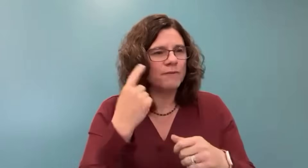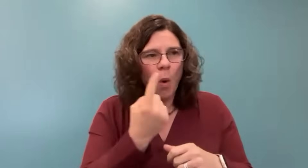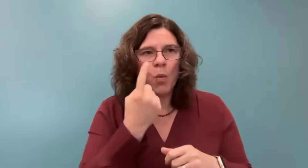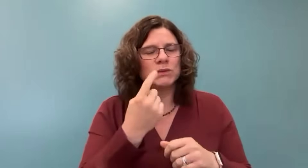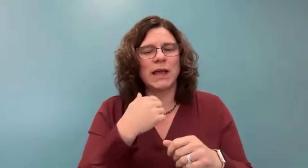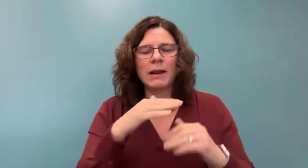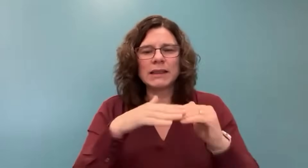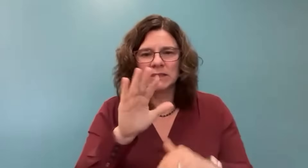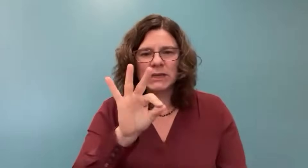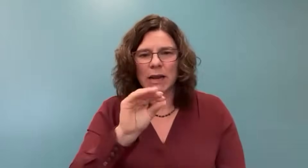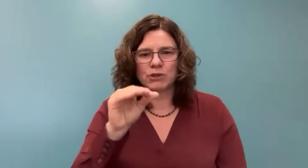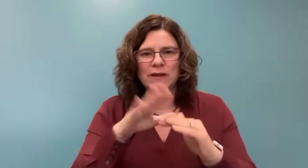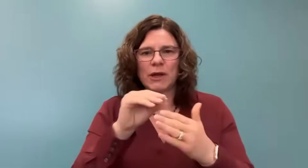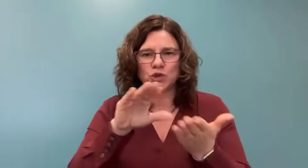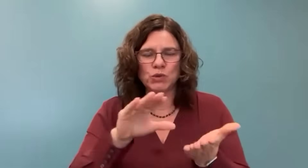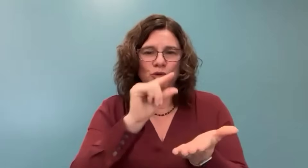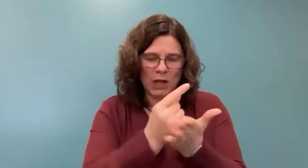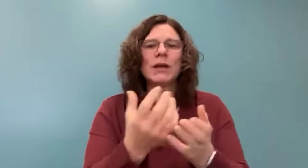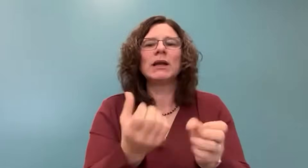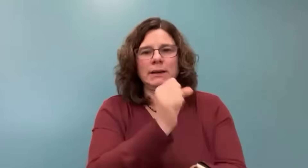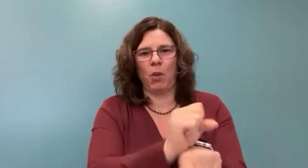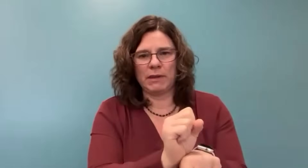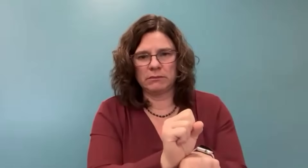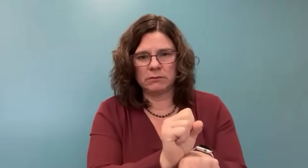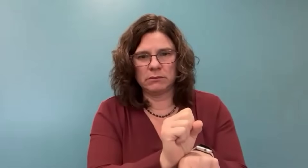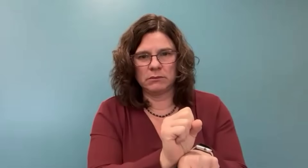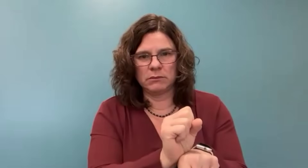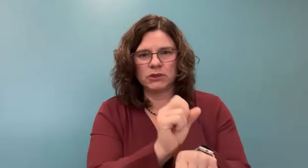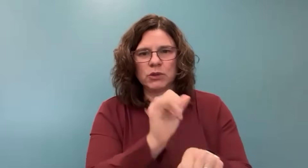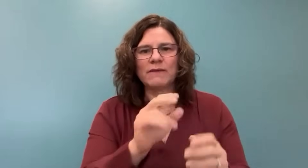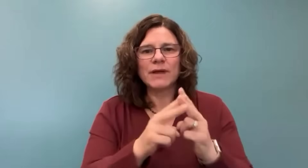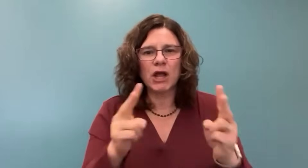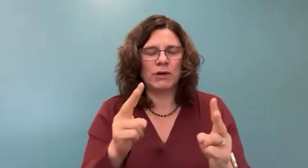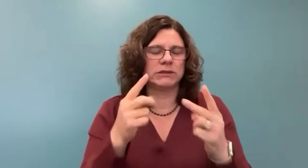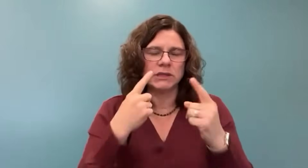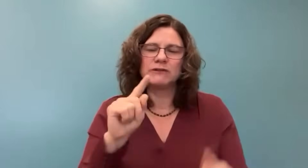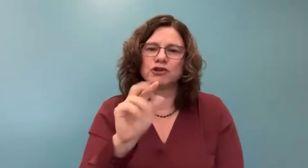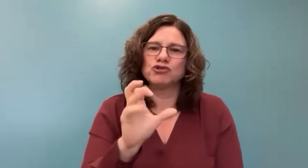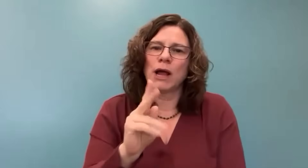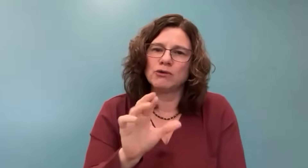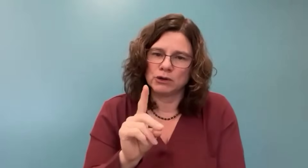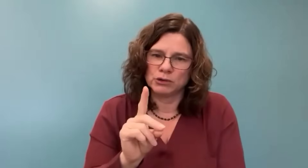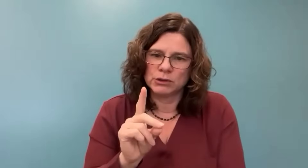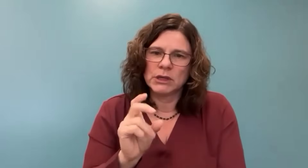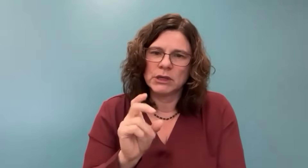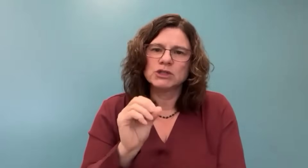We’ve always had at least 90% of our students graduating and getting employment. So that’s a very successful track record.